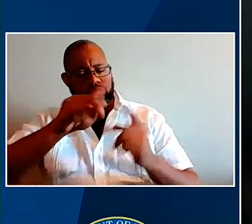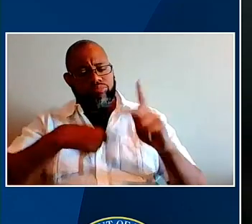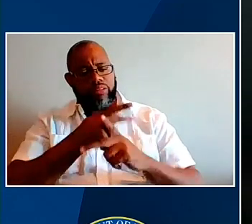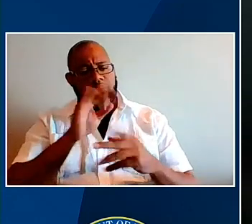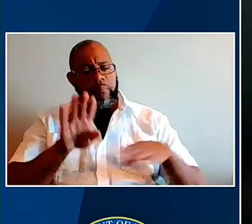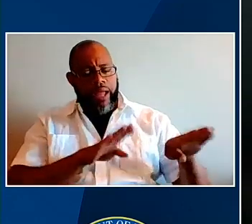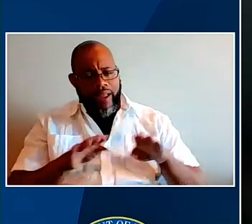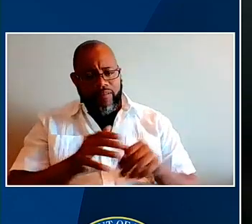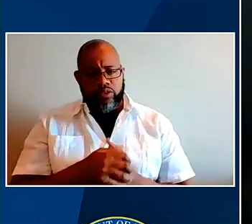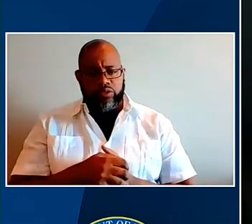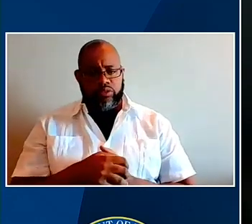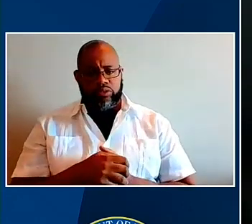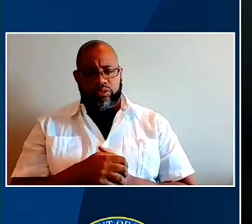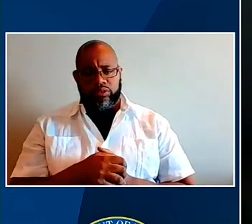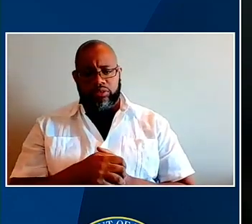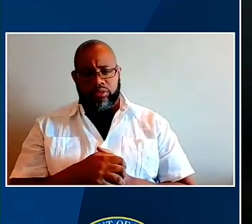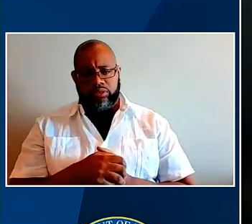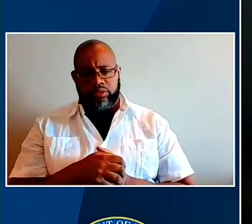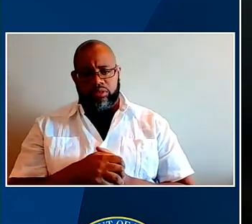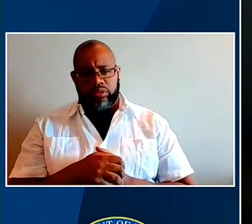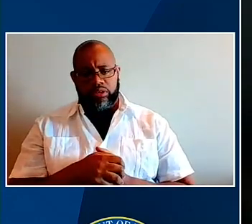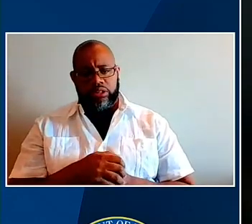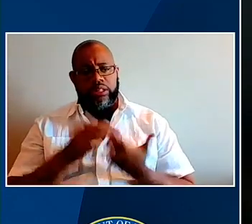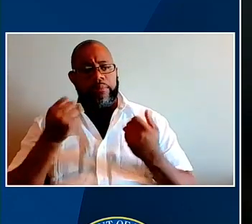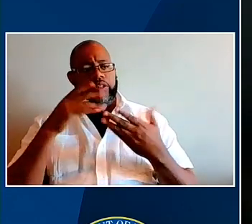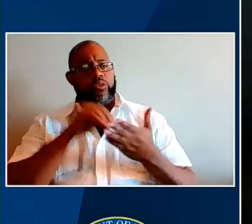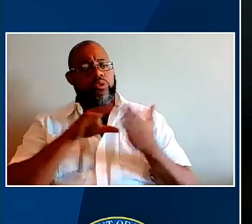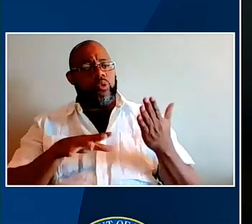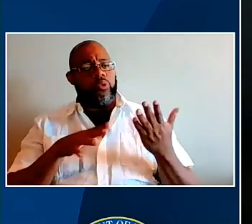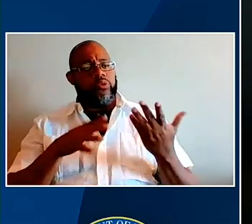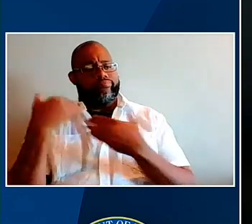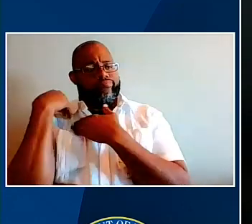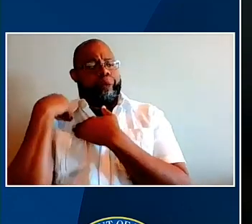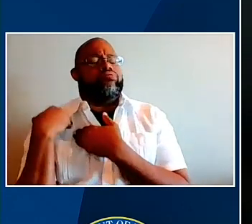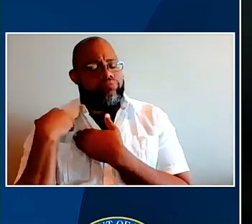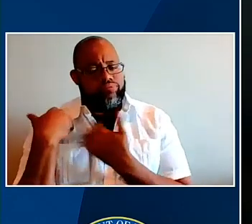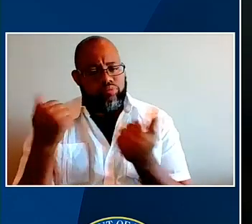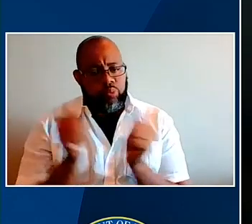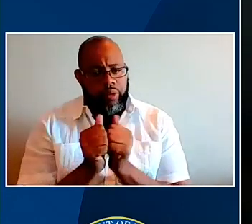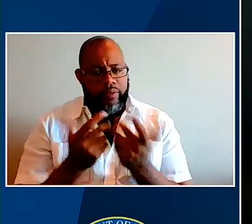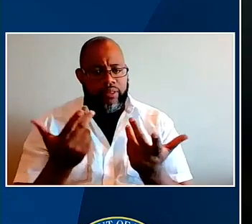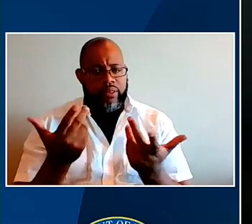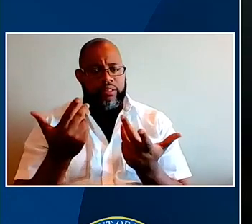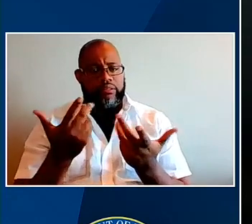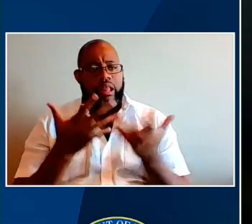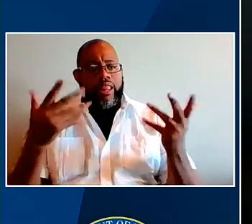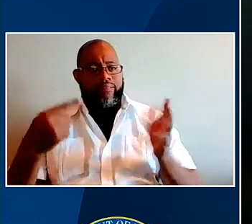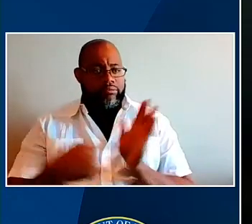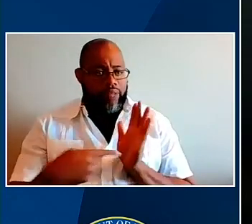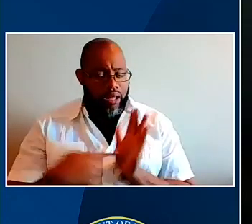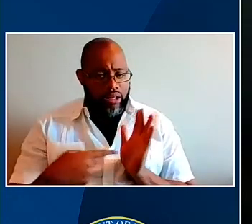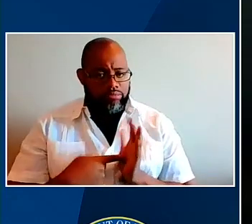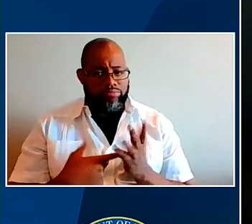that left so many students burdened with substantial debt, that we now have seen,